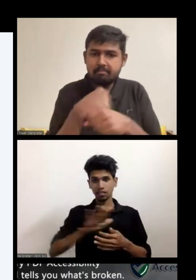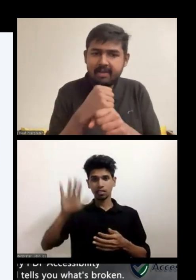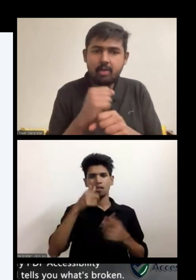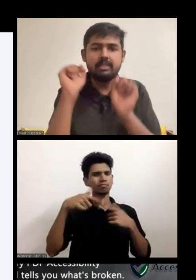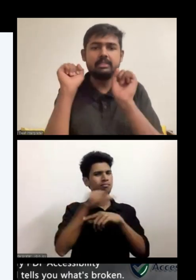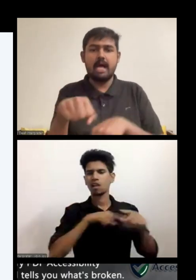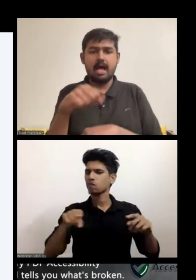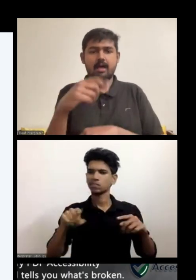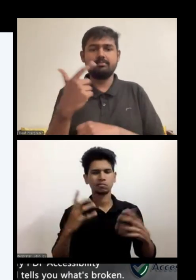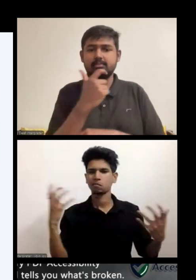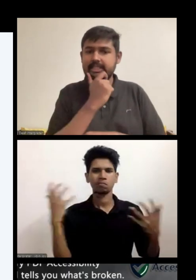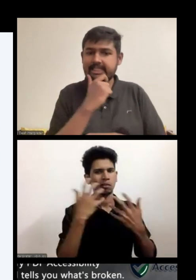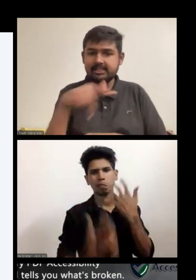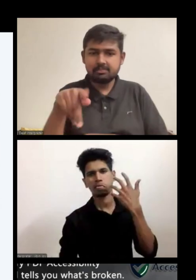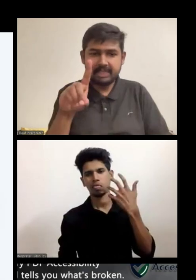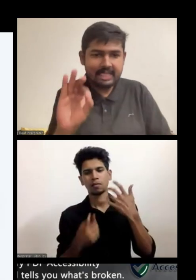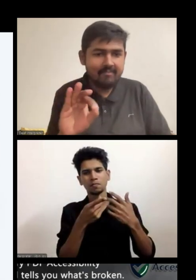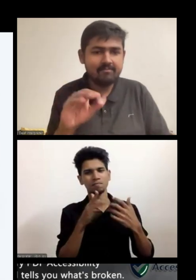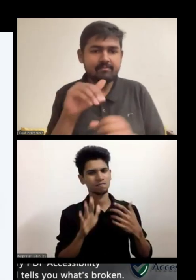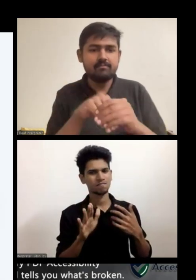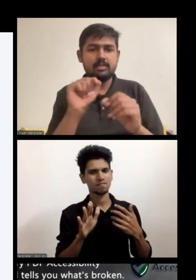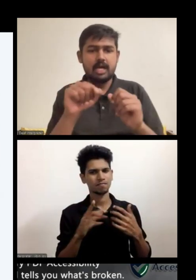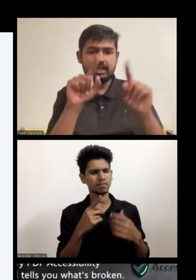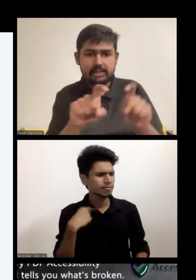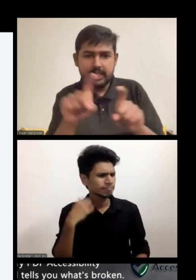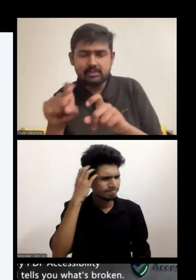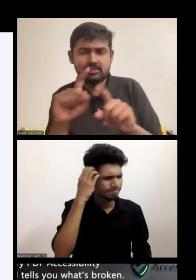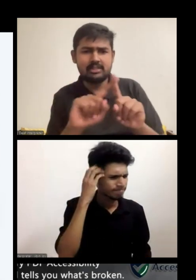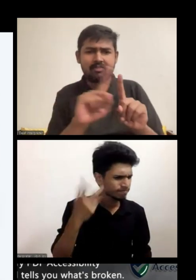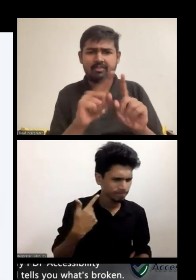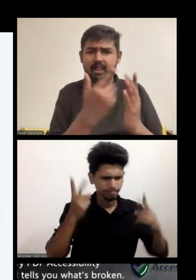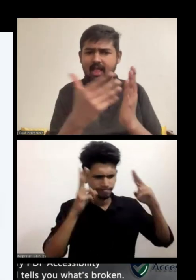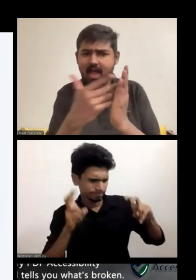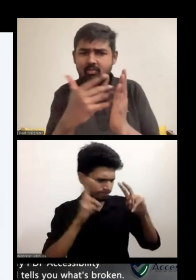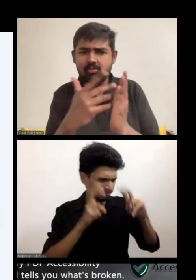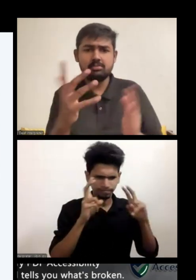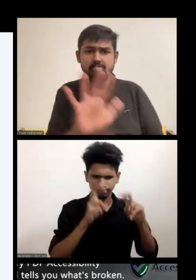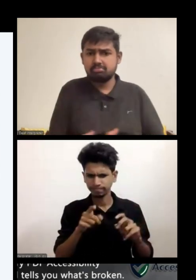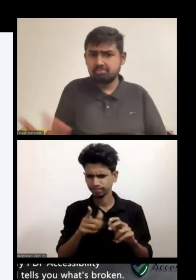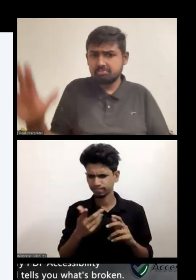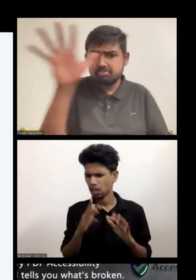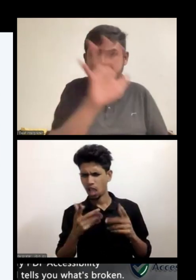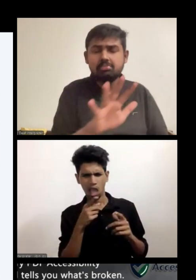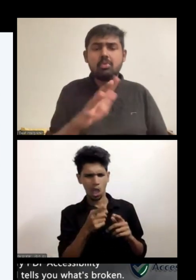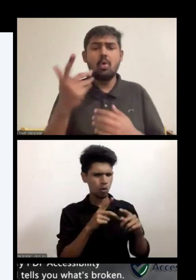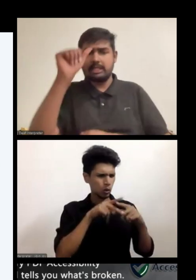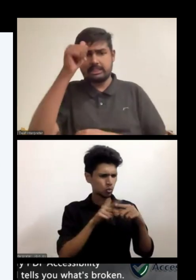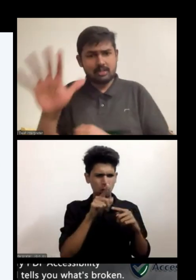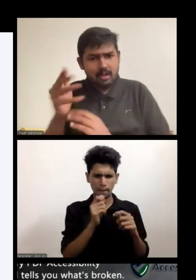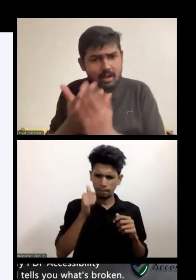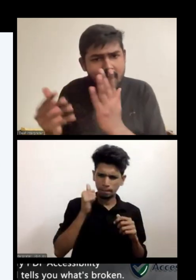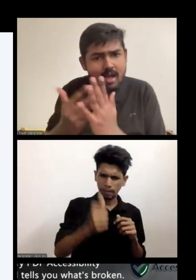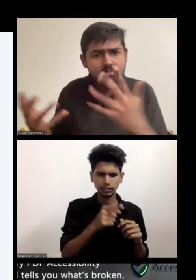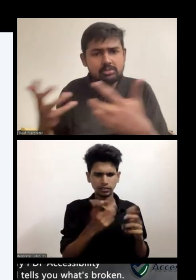So I was researching and finding and looking for some particular tool or AI method that how can we